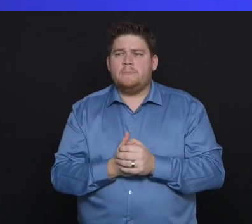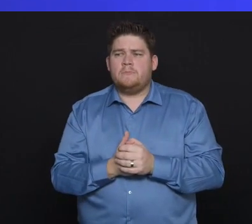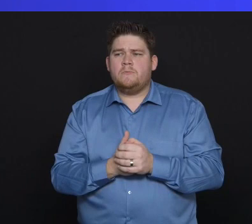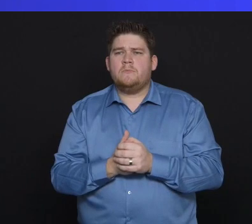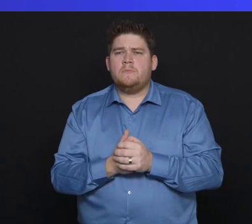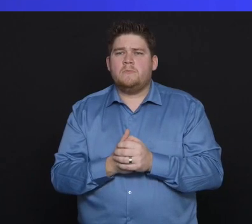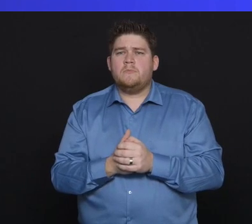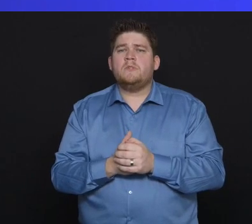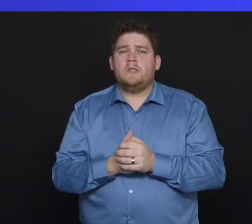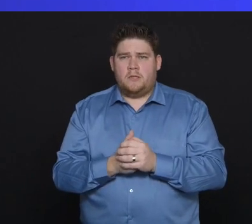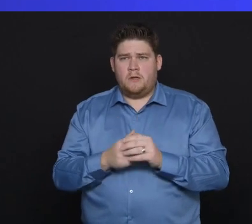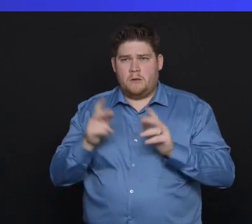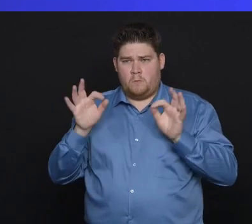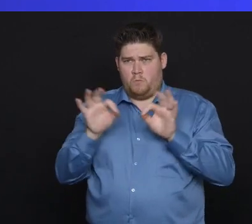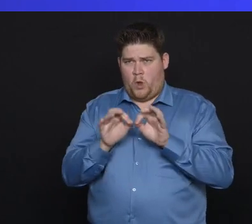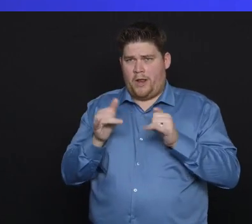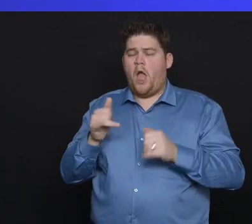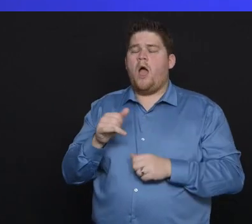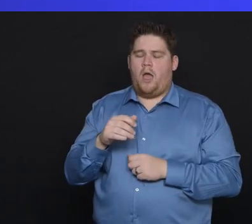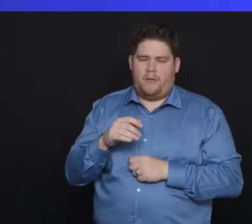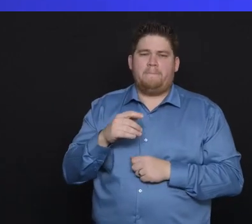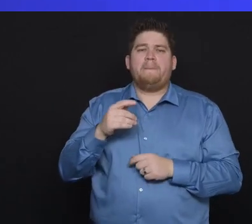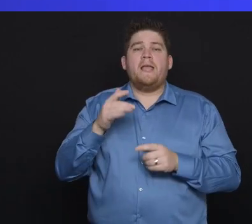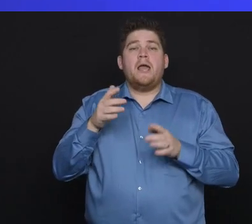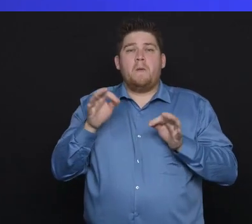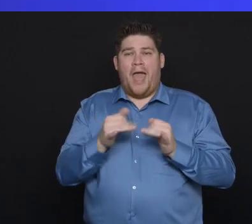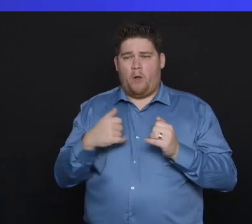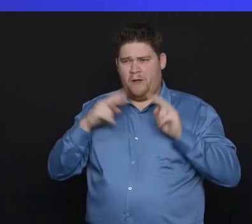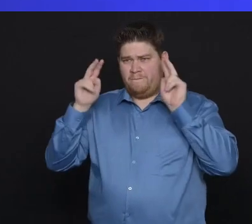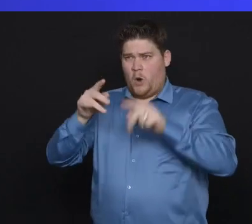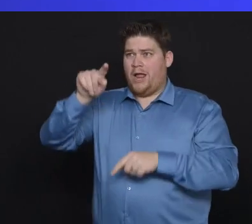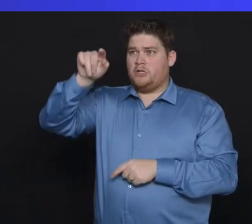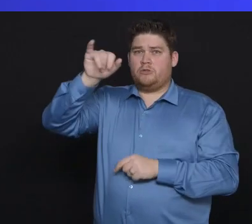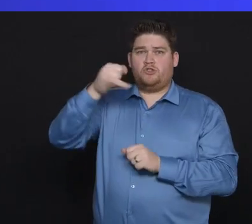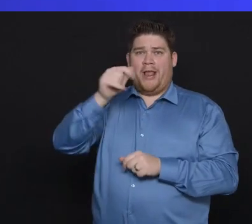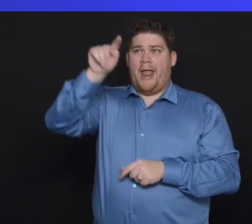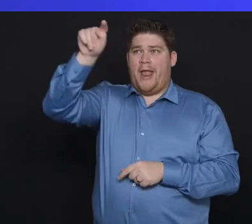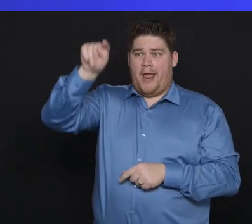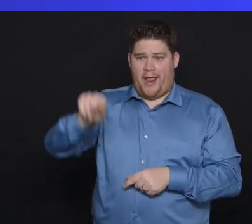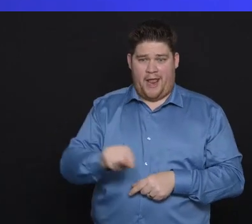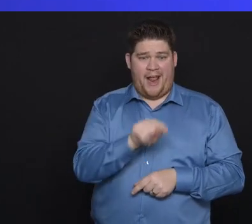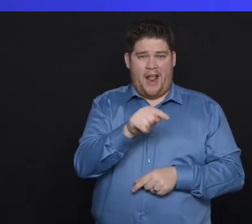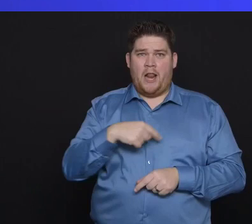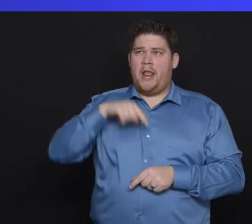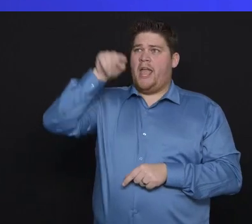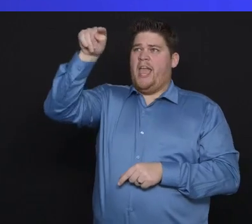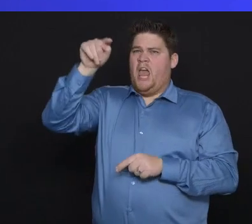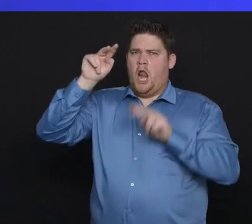get complacented and the resources that go into things like prevention,